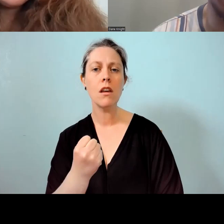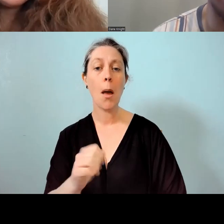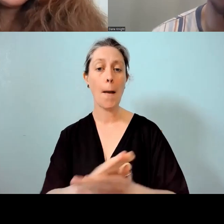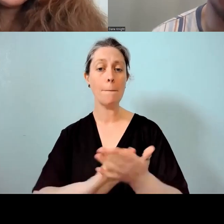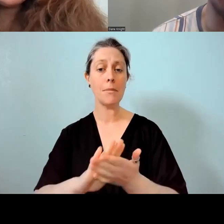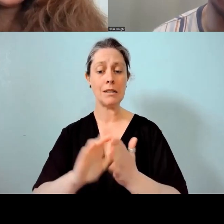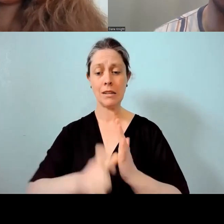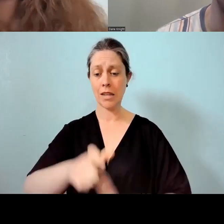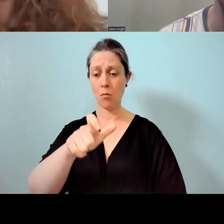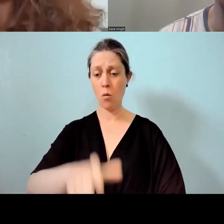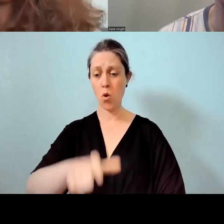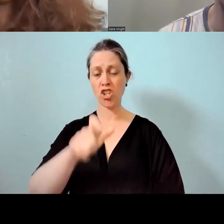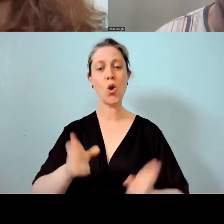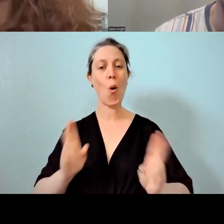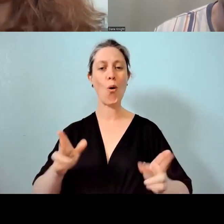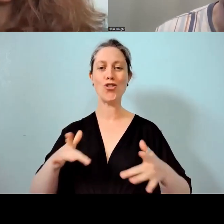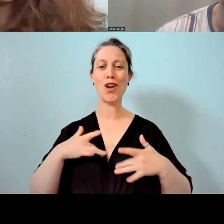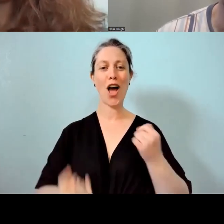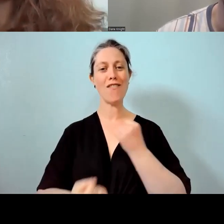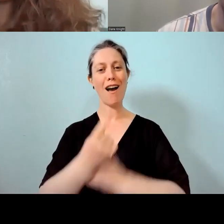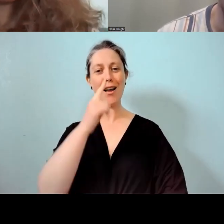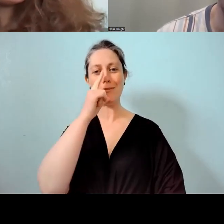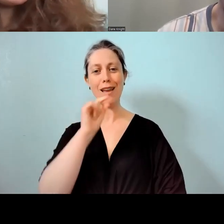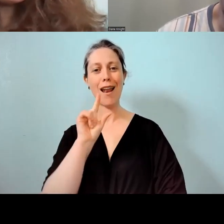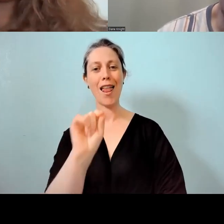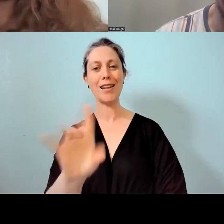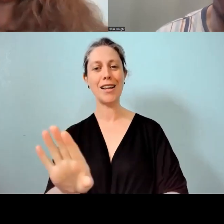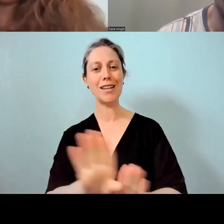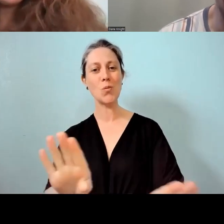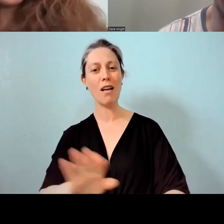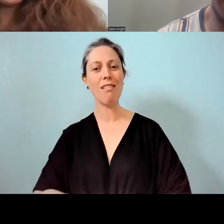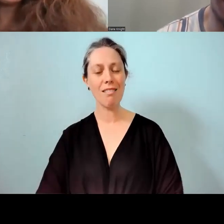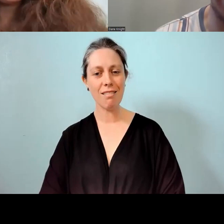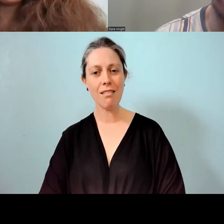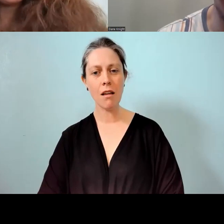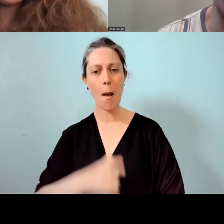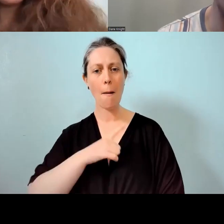to have ordinary life outcomes in later life, because, you know, they've tried doing things,